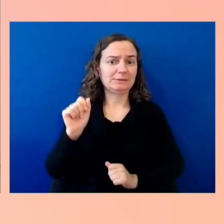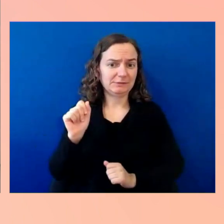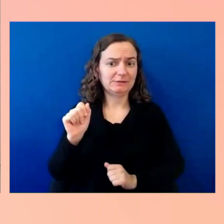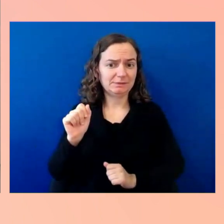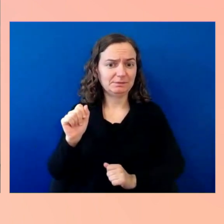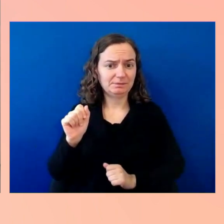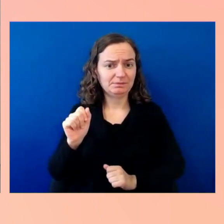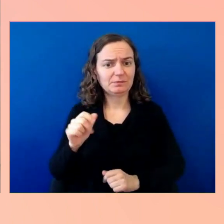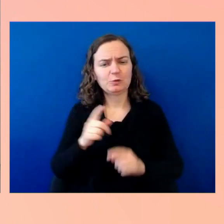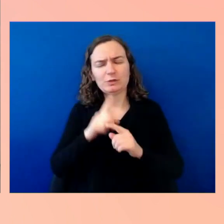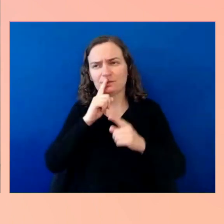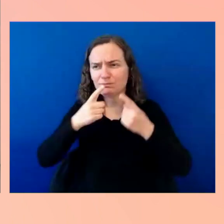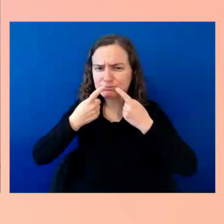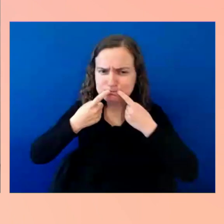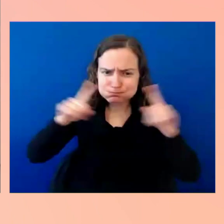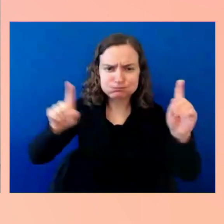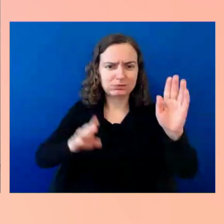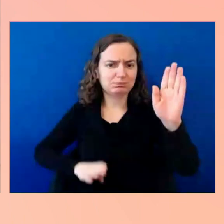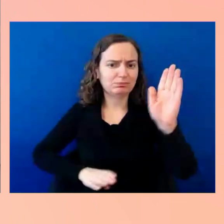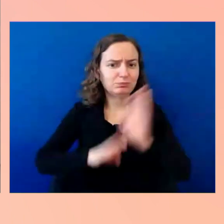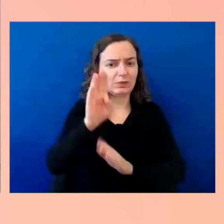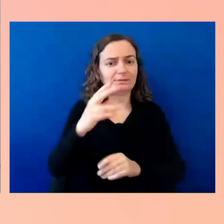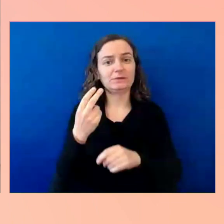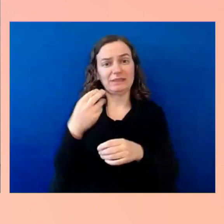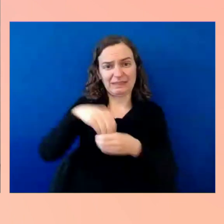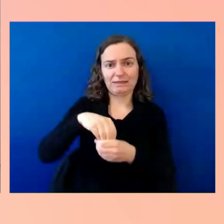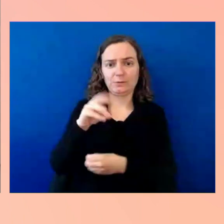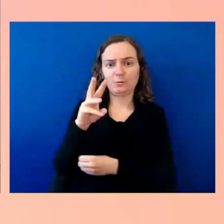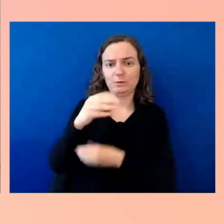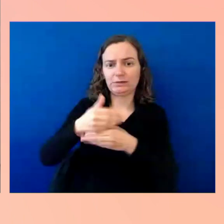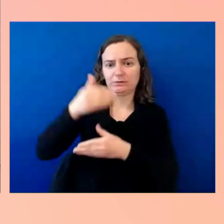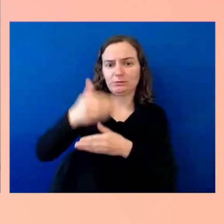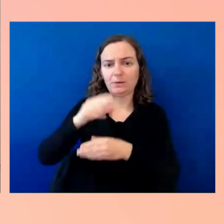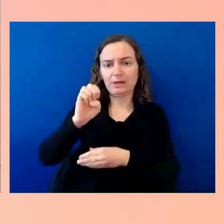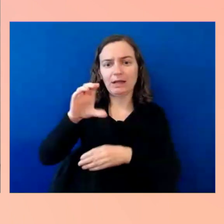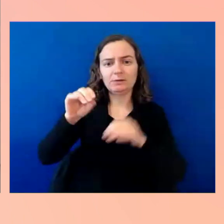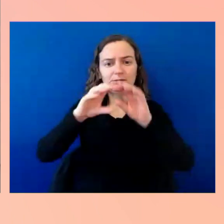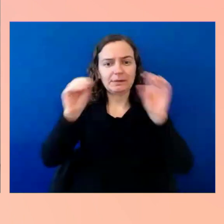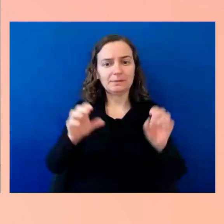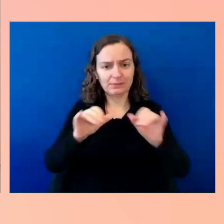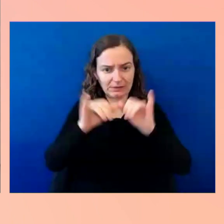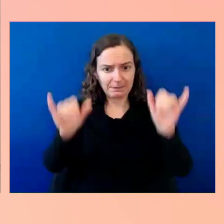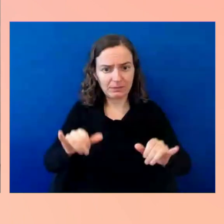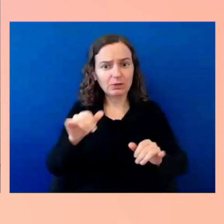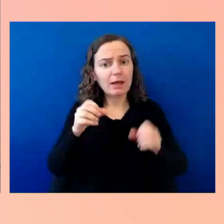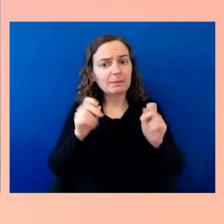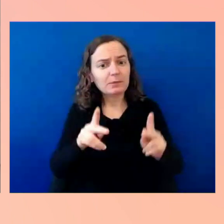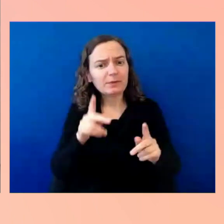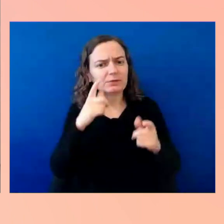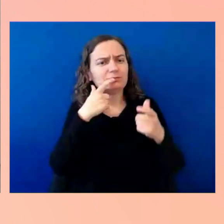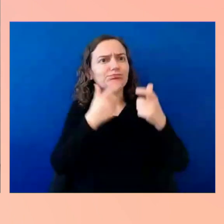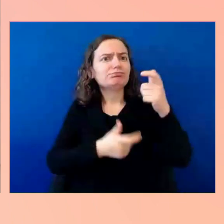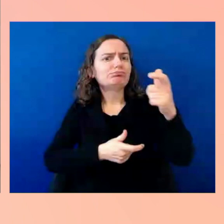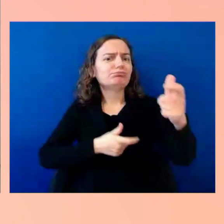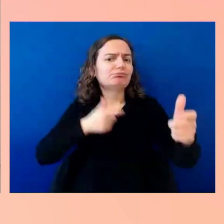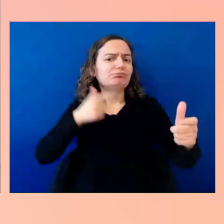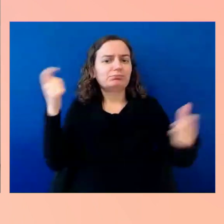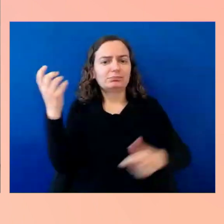The opportunity is huge. Today, more than a billion people create, connect, and learn on Windows.